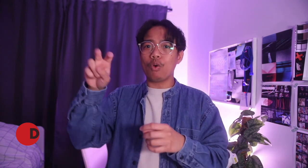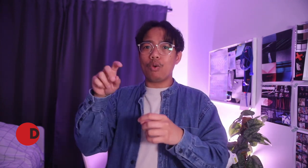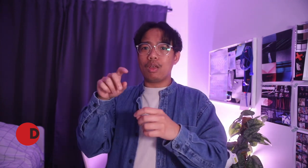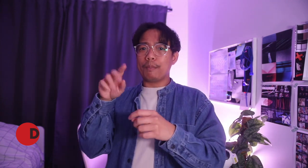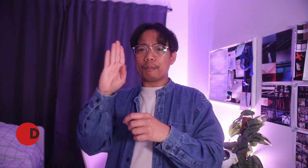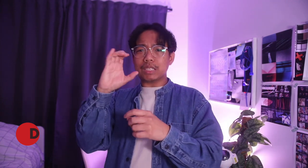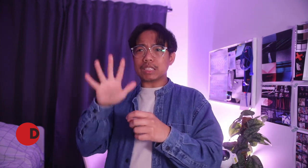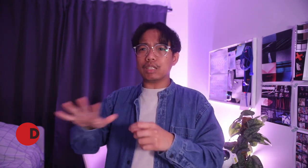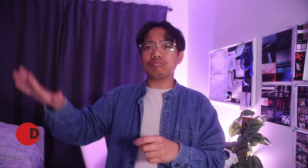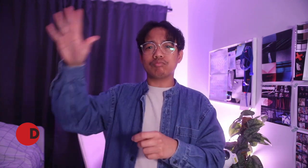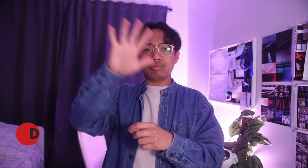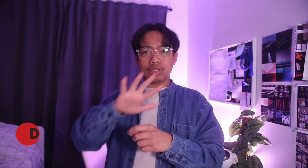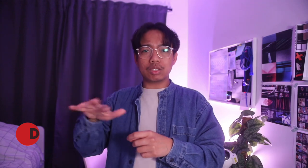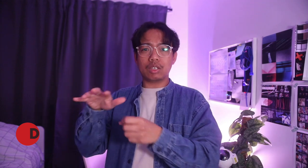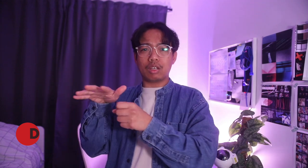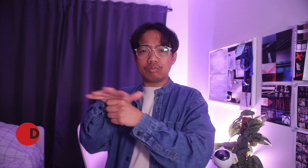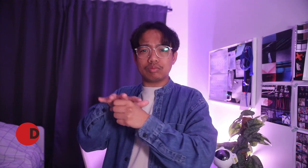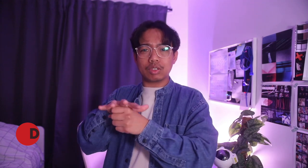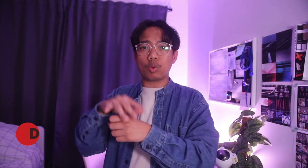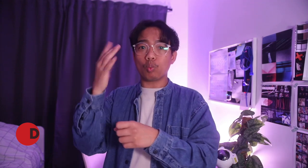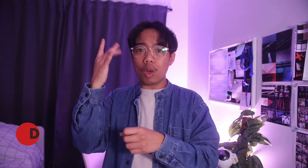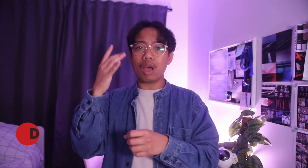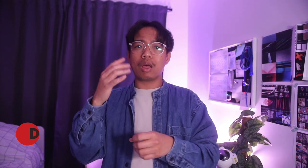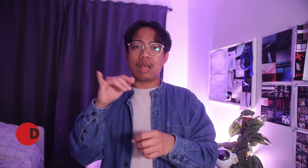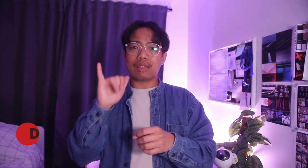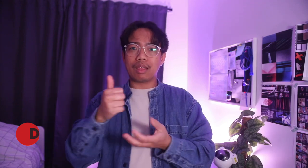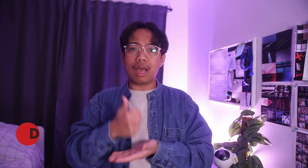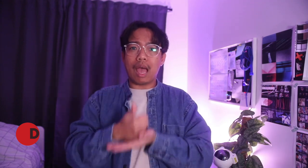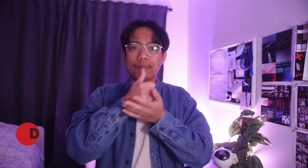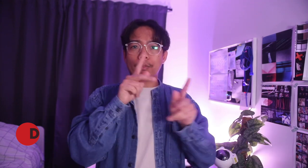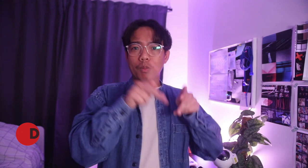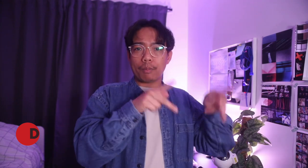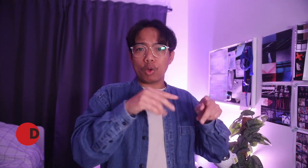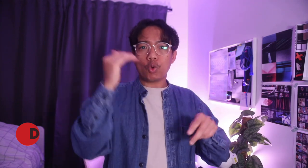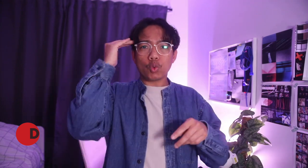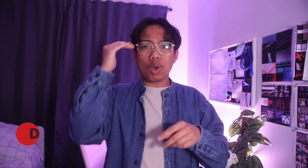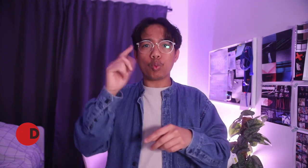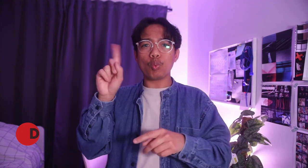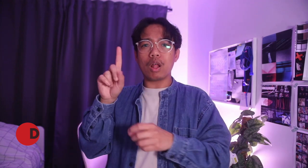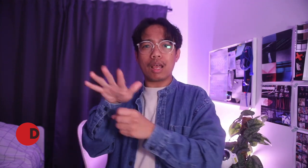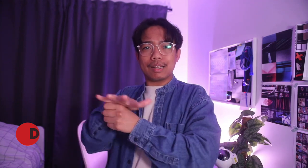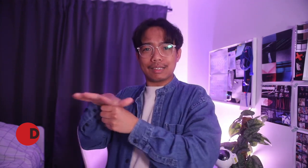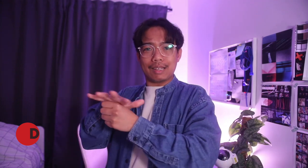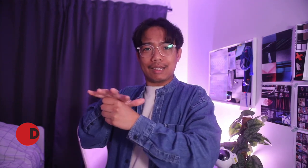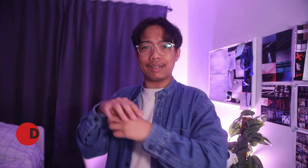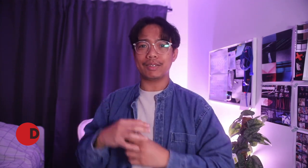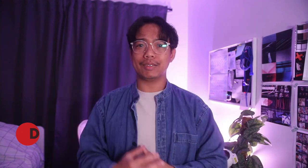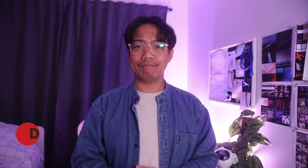to help people familiarize themselves with good locations.